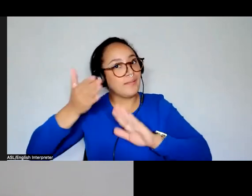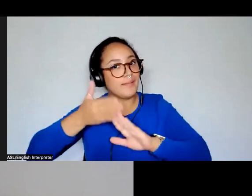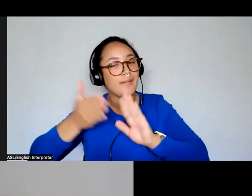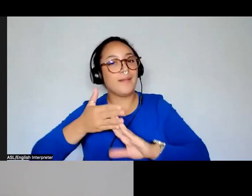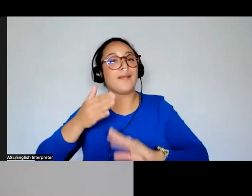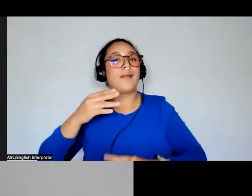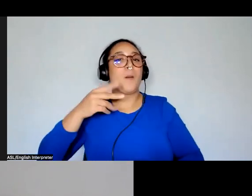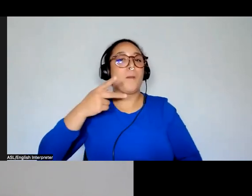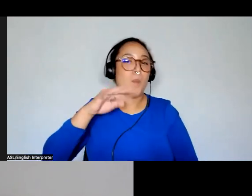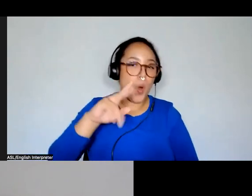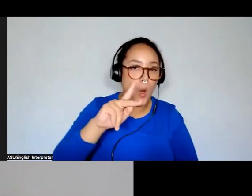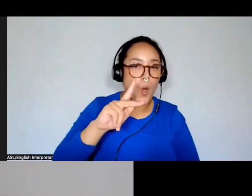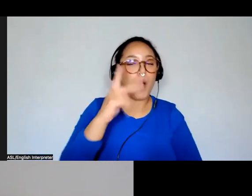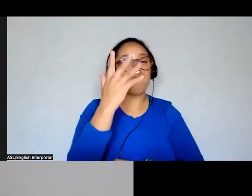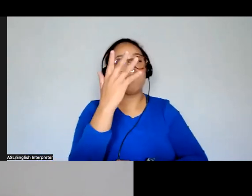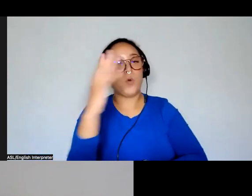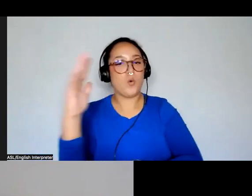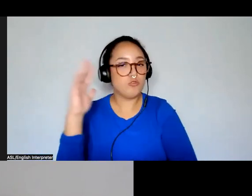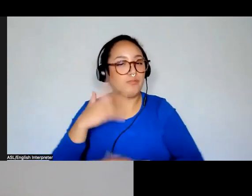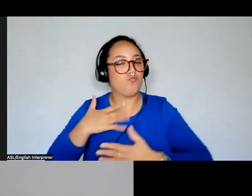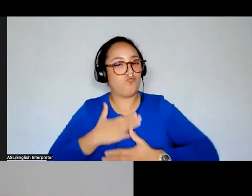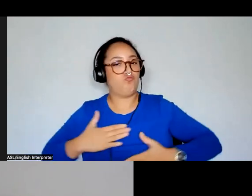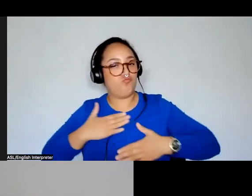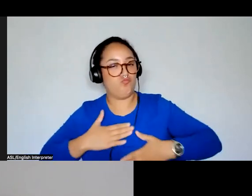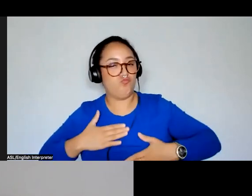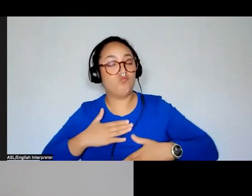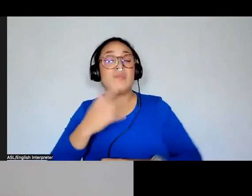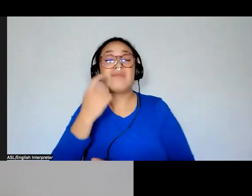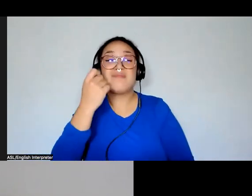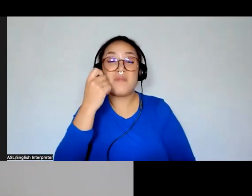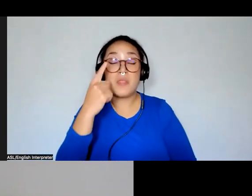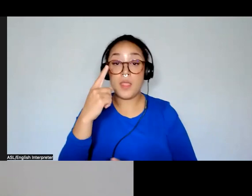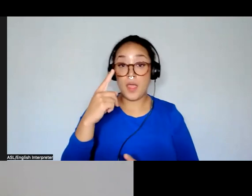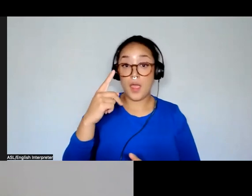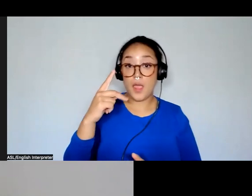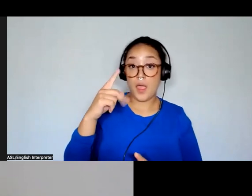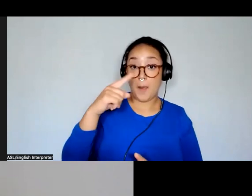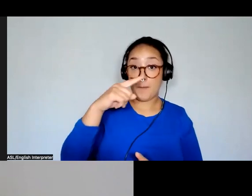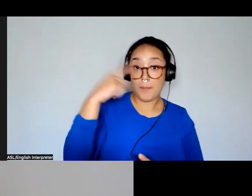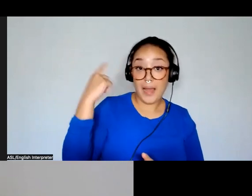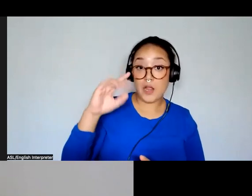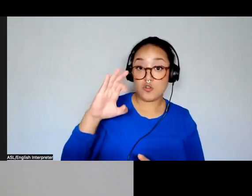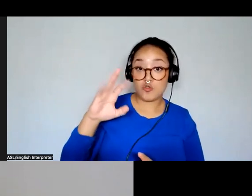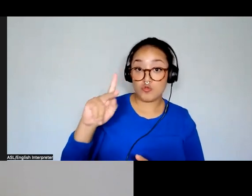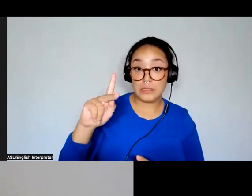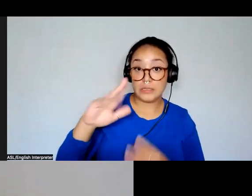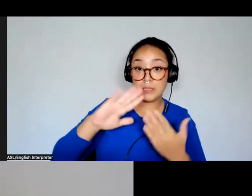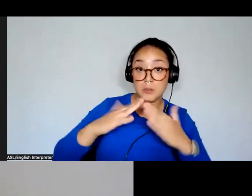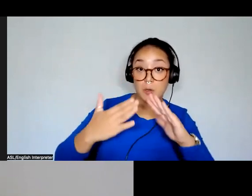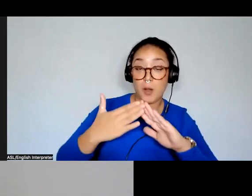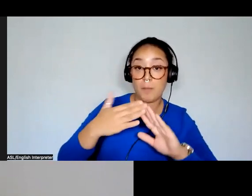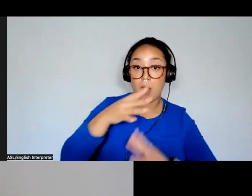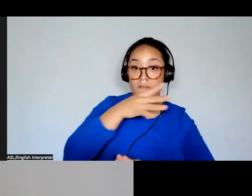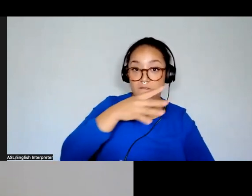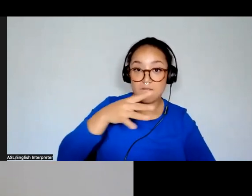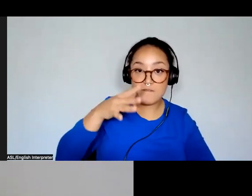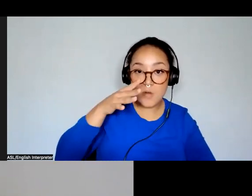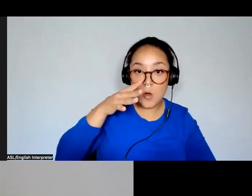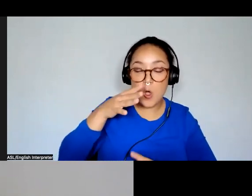Black Creek Community Farm is the site that you can select instead of one of those parks.